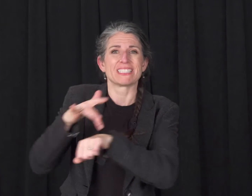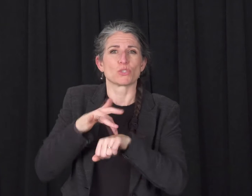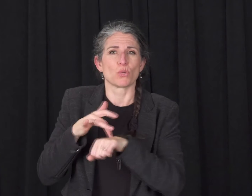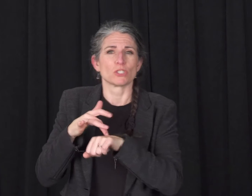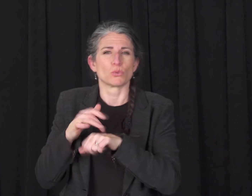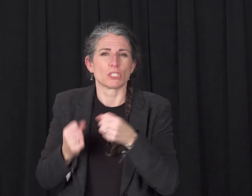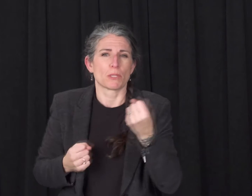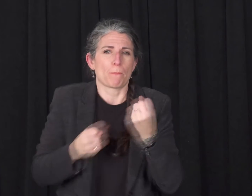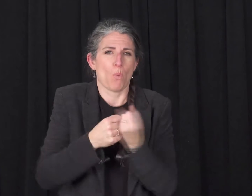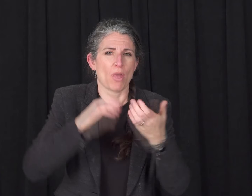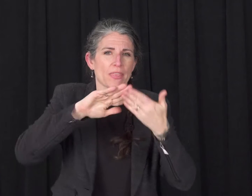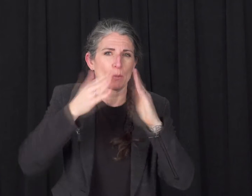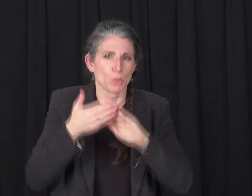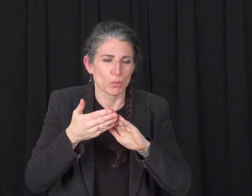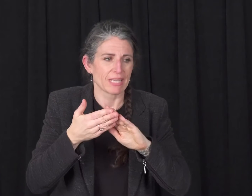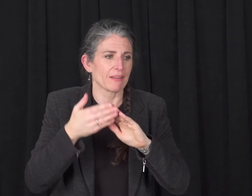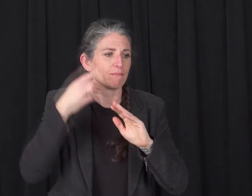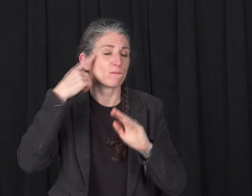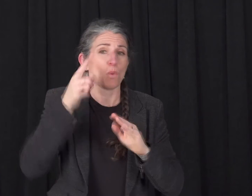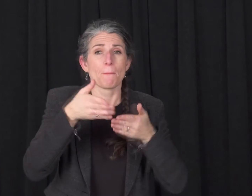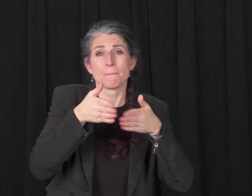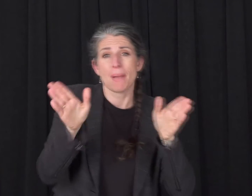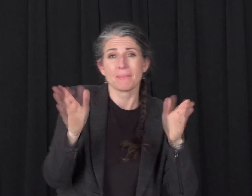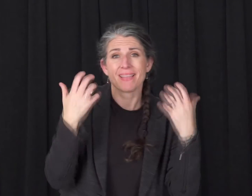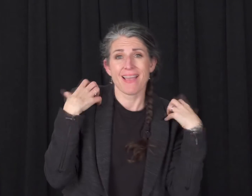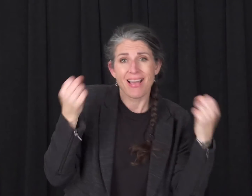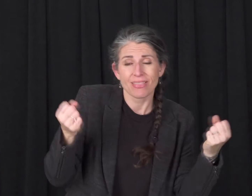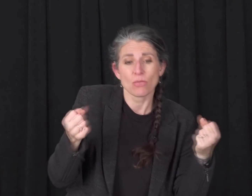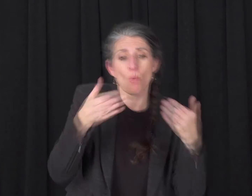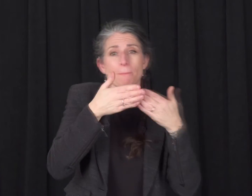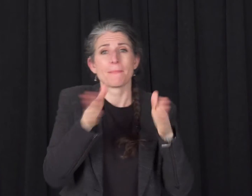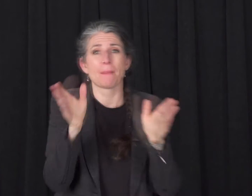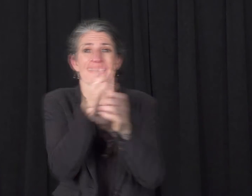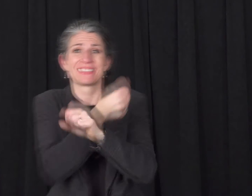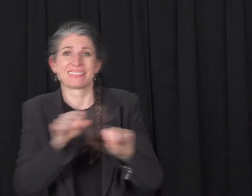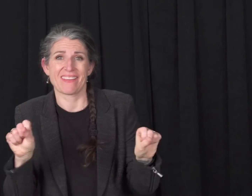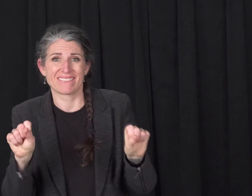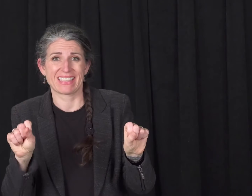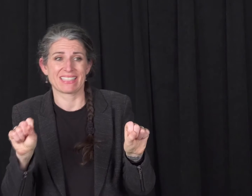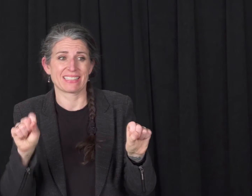um for public health, public safety, um those kind of needs. Um